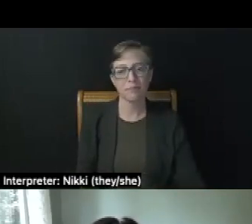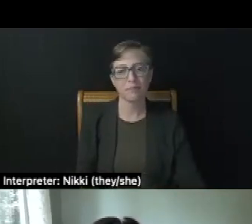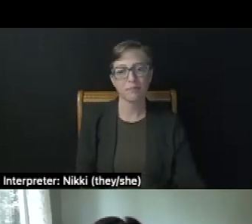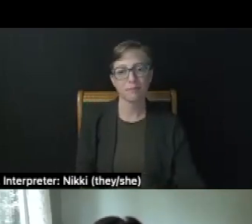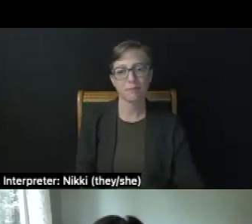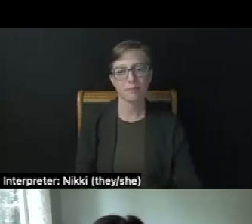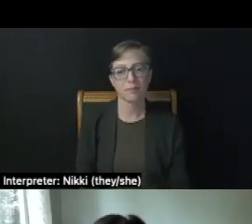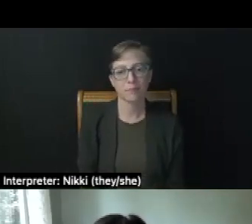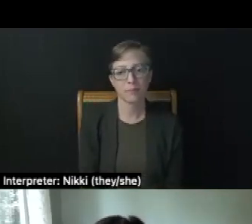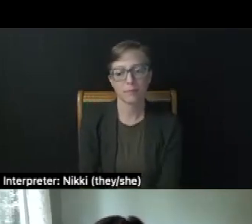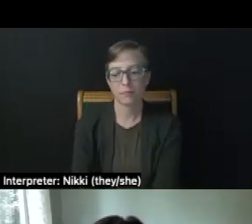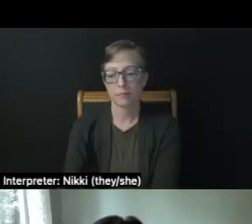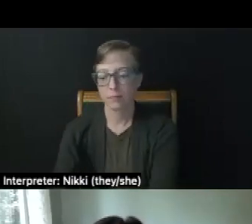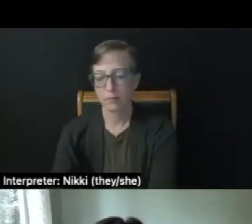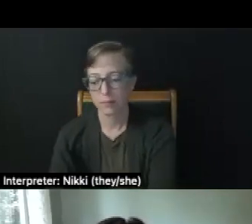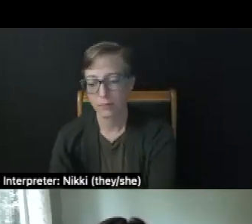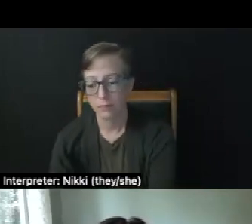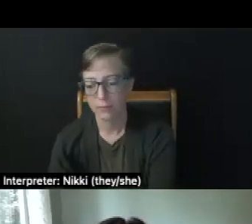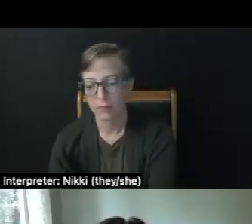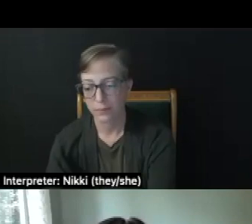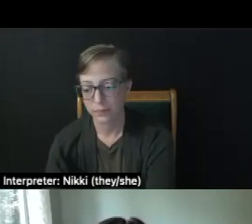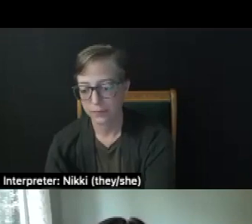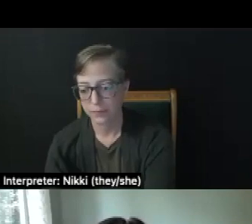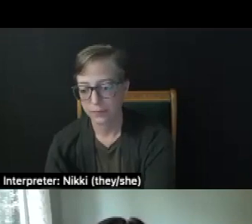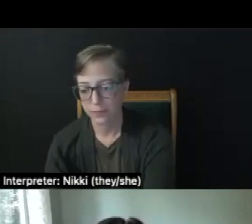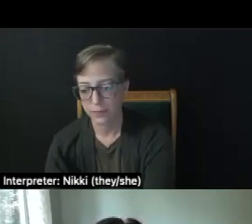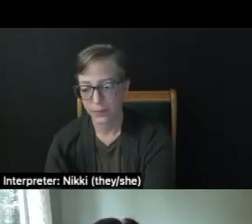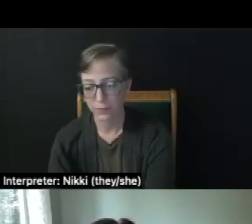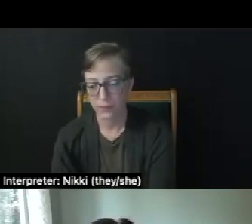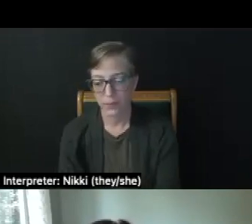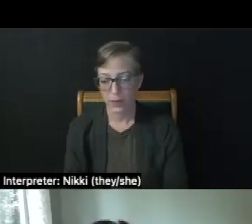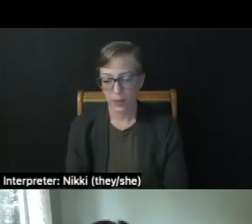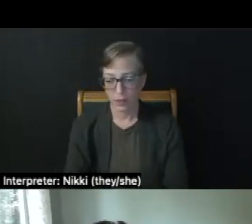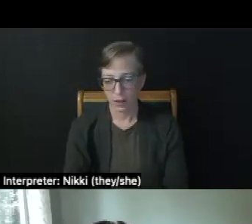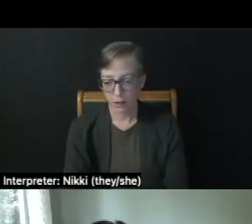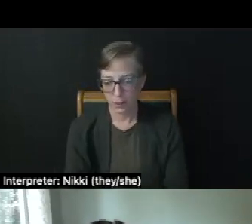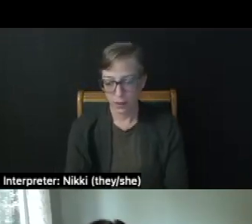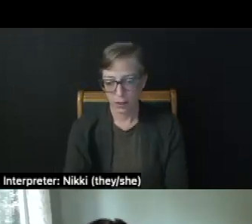I'm going to now transition our discussion into